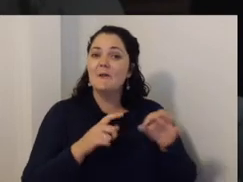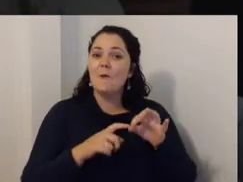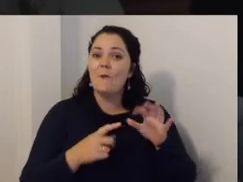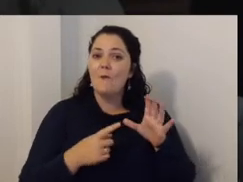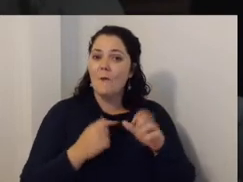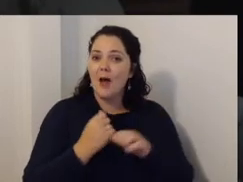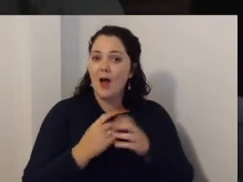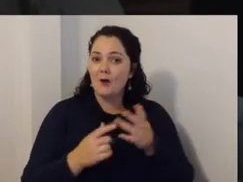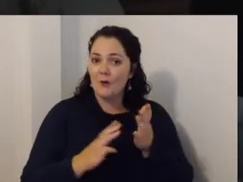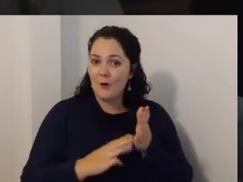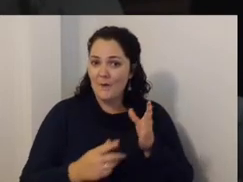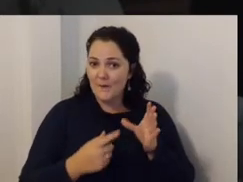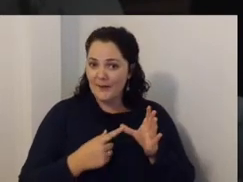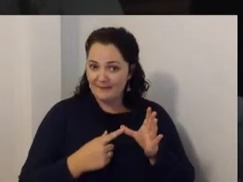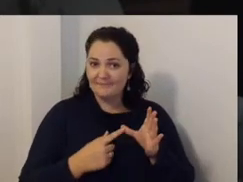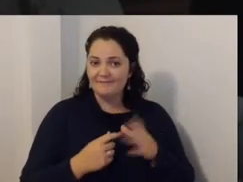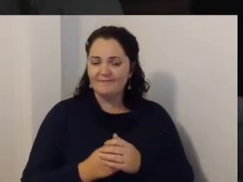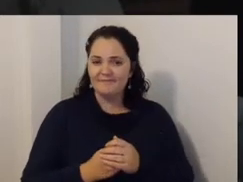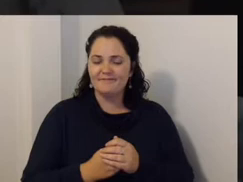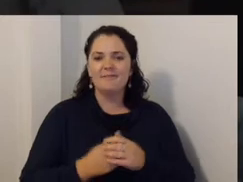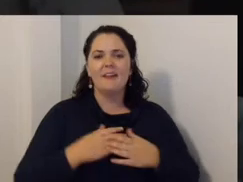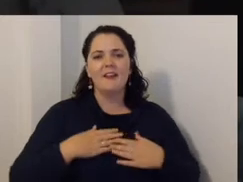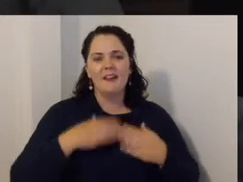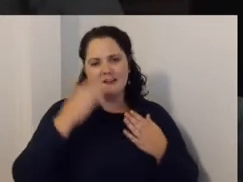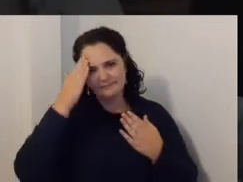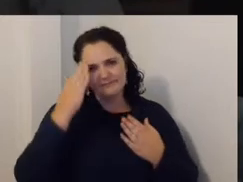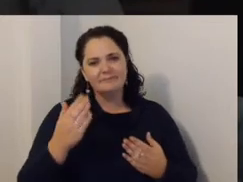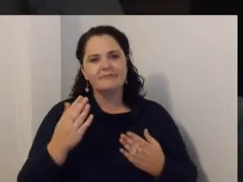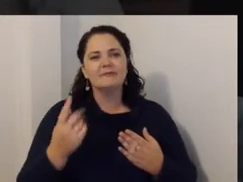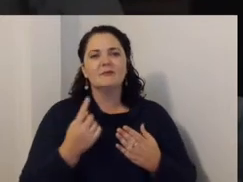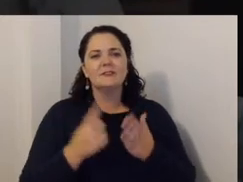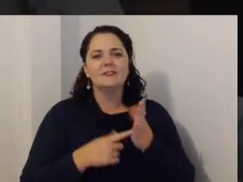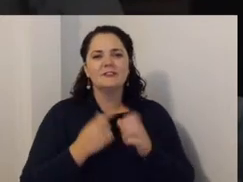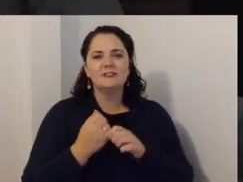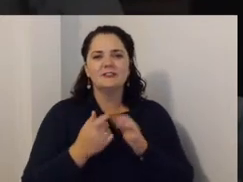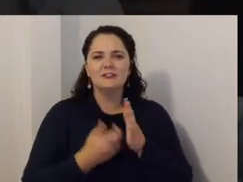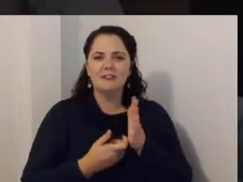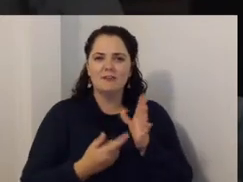like to echo um paying my respects to the Jaggera and Turrbal people, extending those respects to any